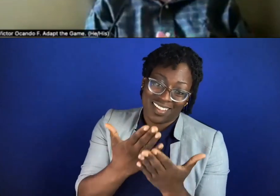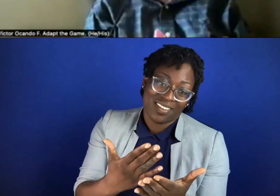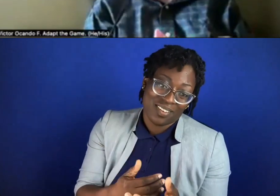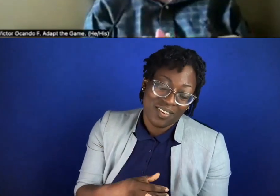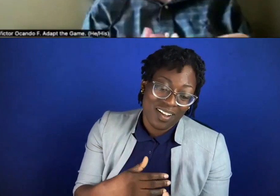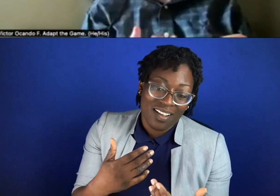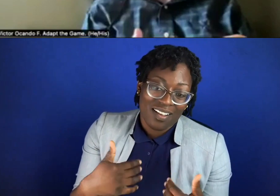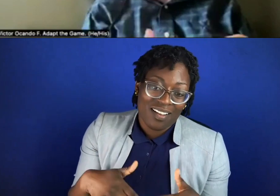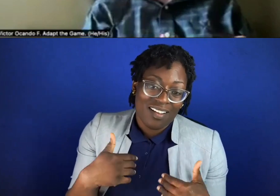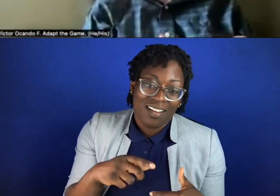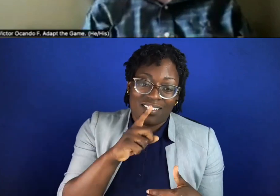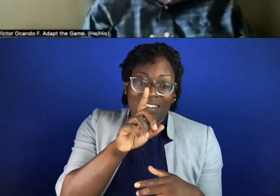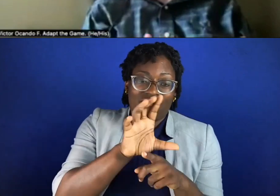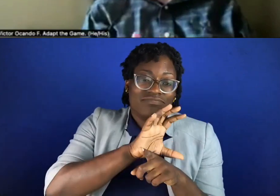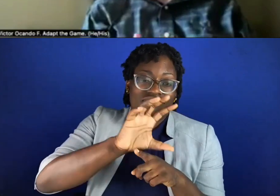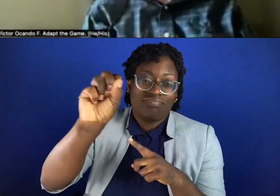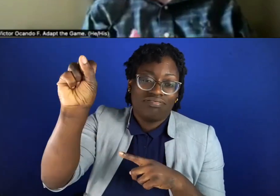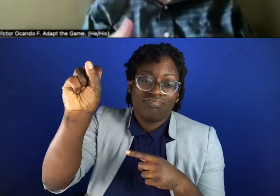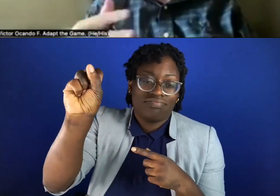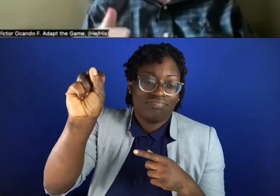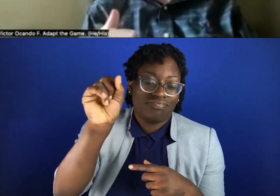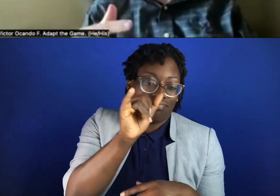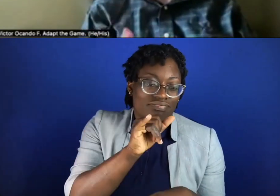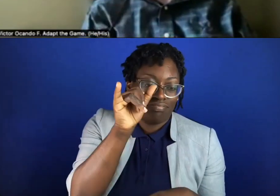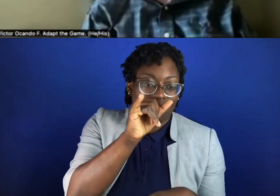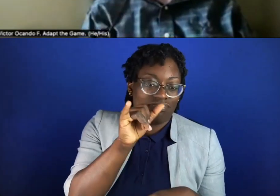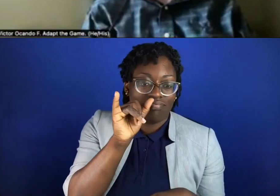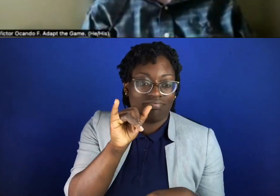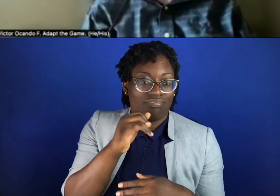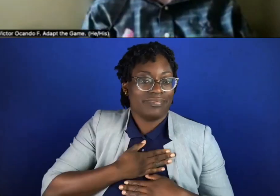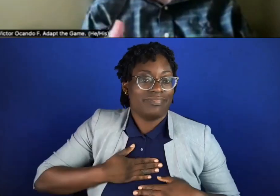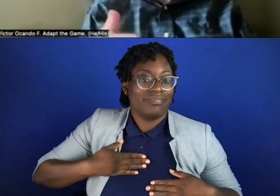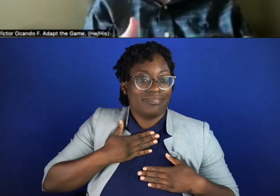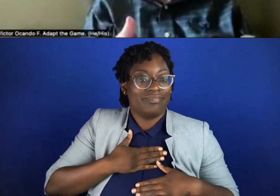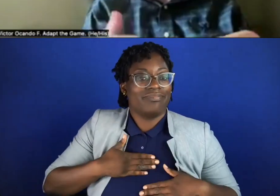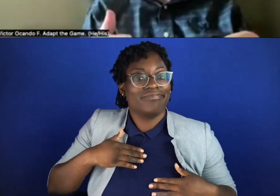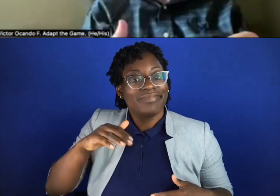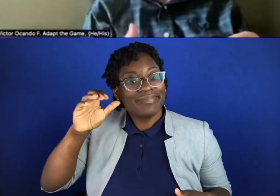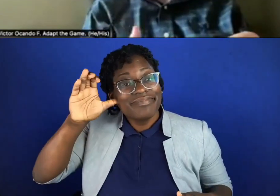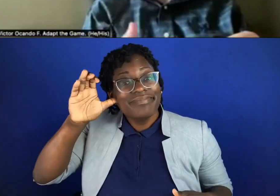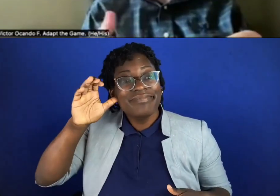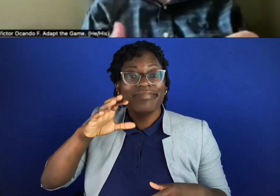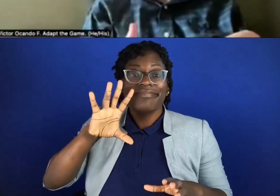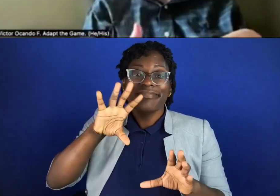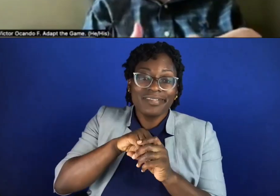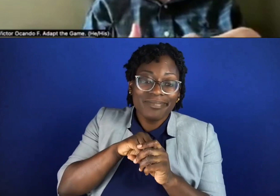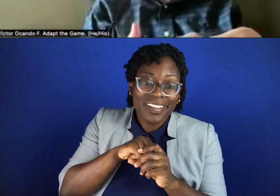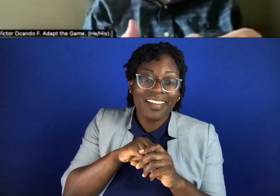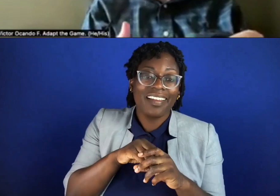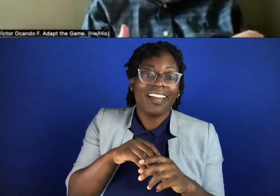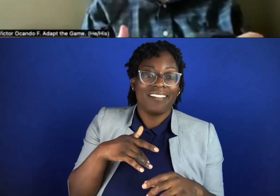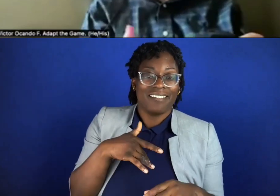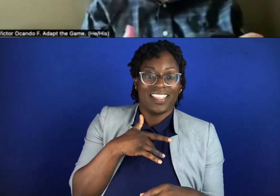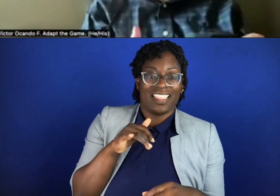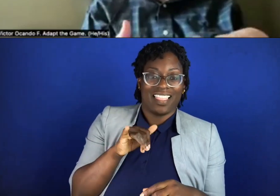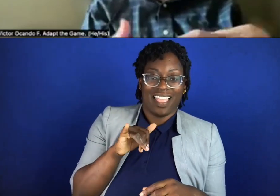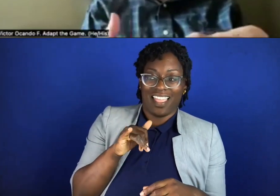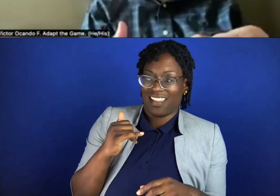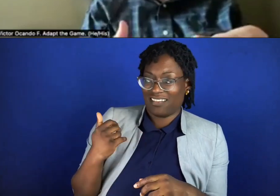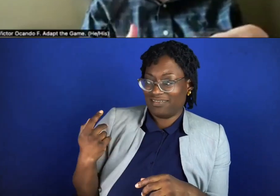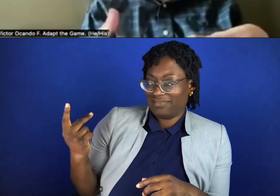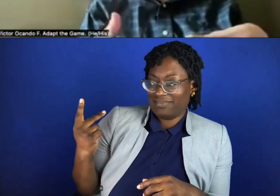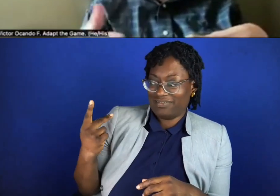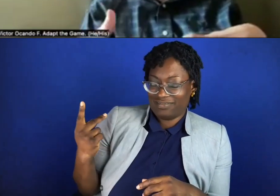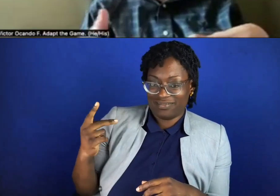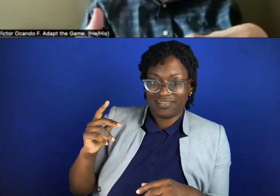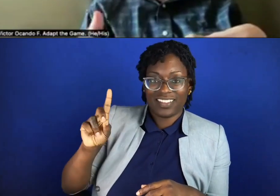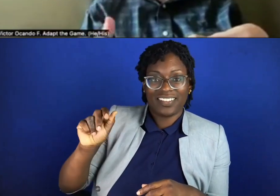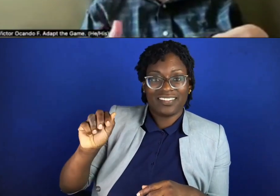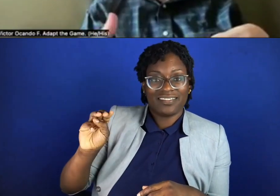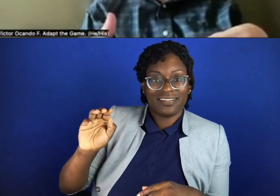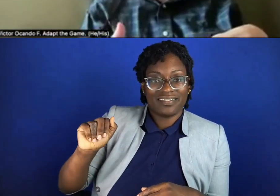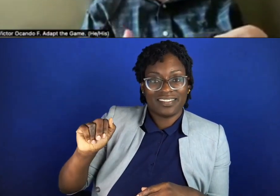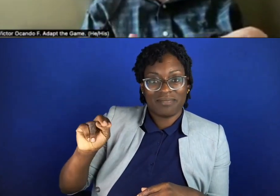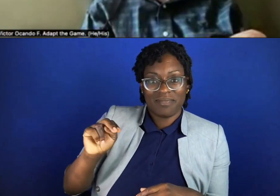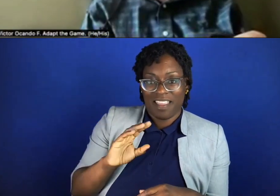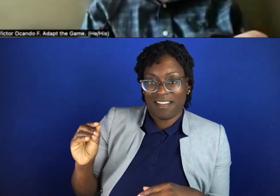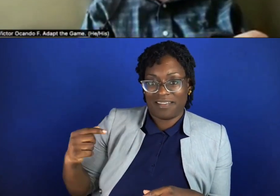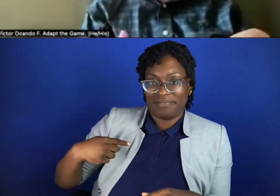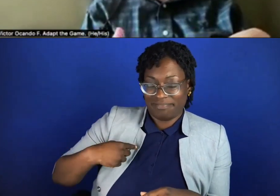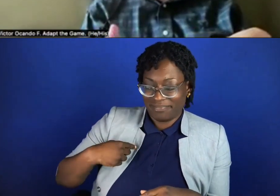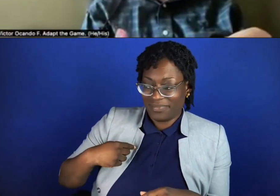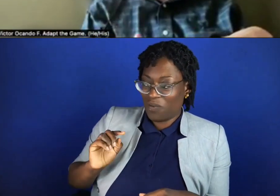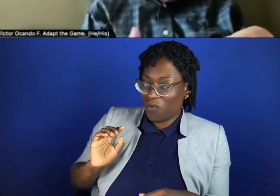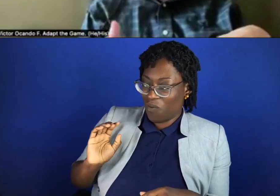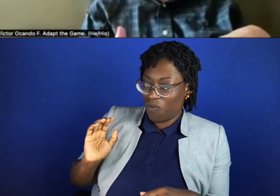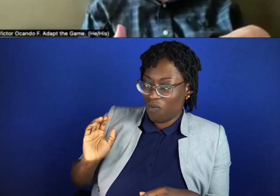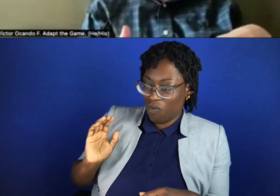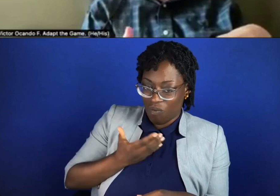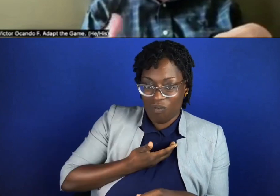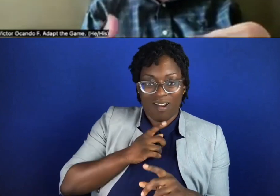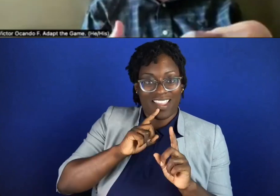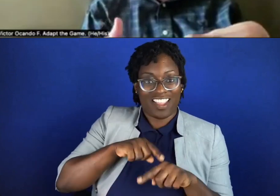It has been a pleasure to have. Daman it feels like we’re mirroring our answers without